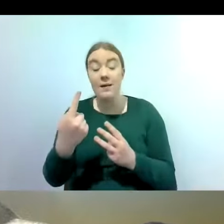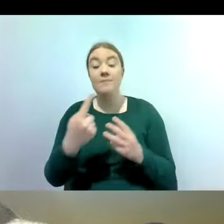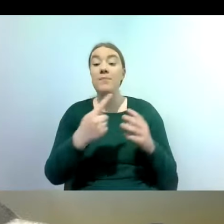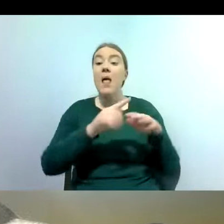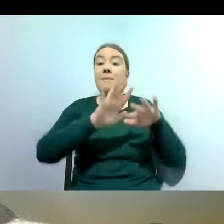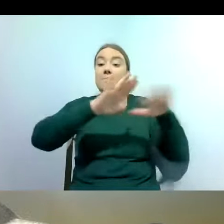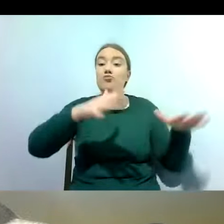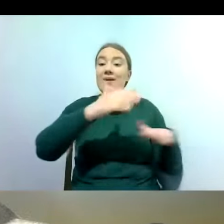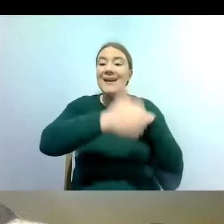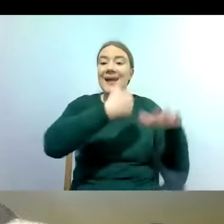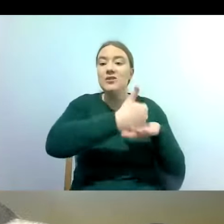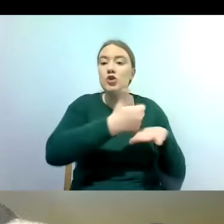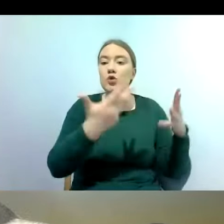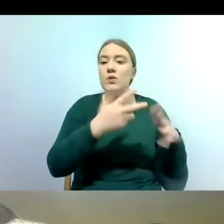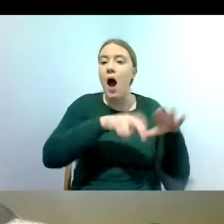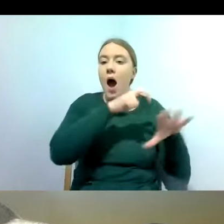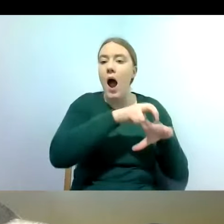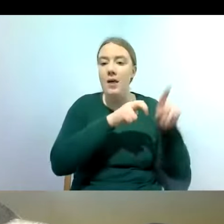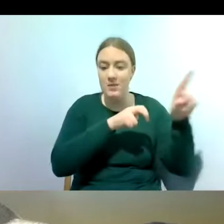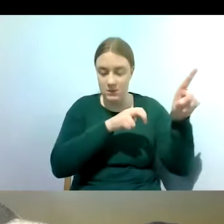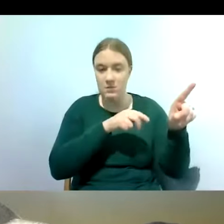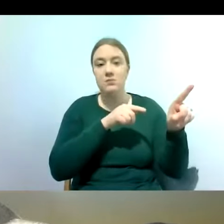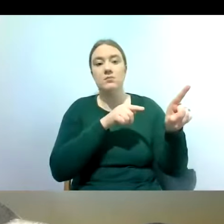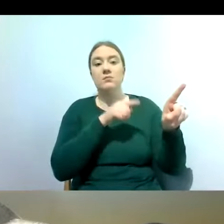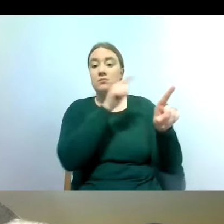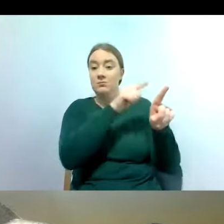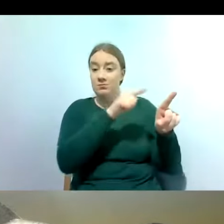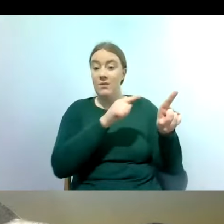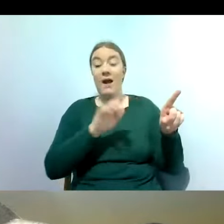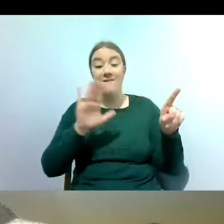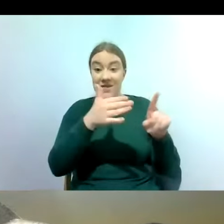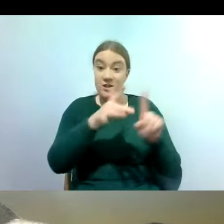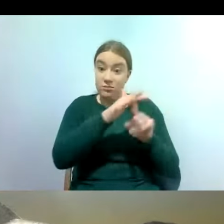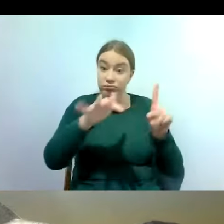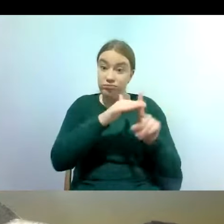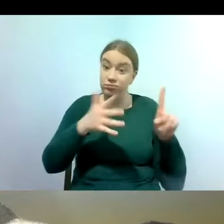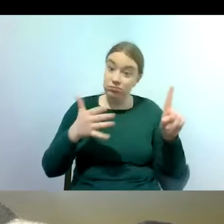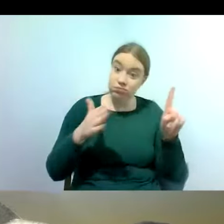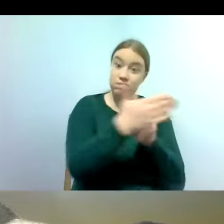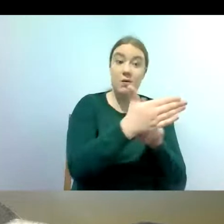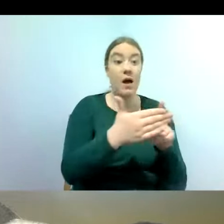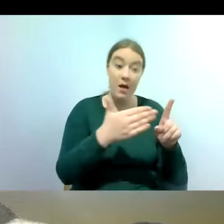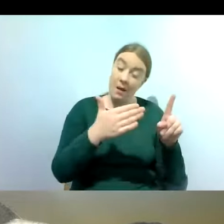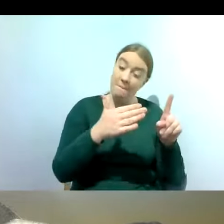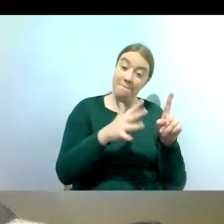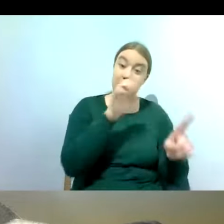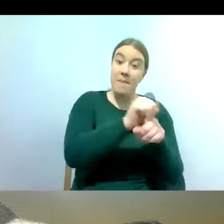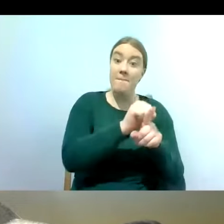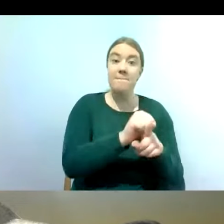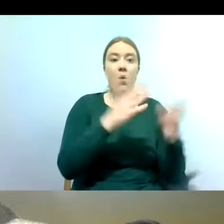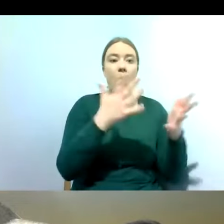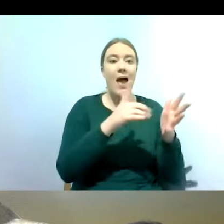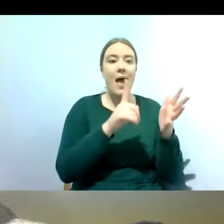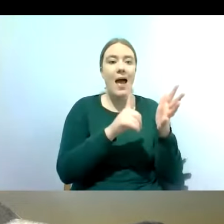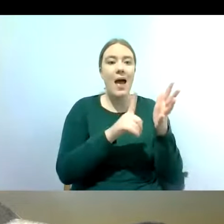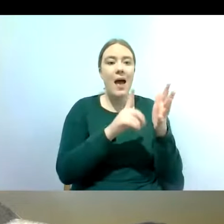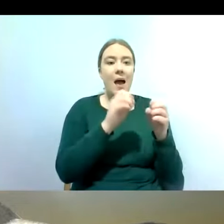um and uh this fish was entering in december into the monster blackwater history um and this these